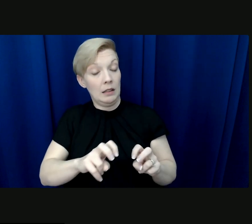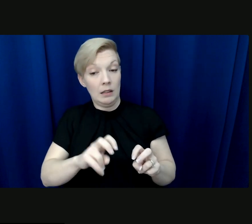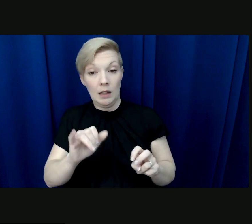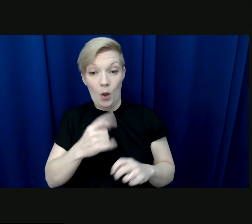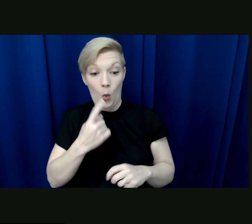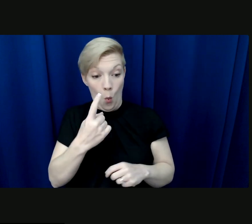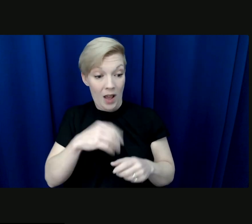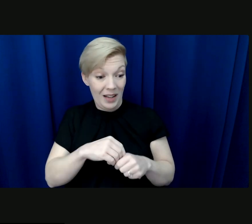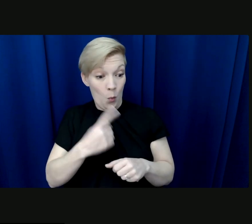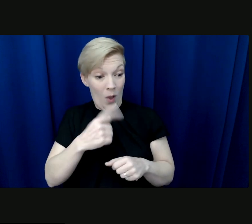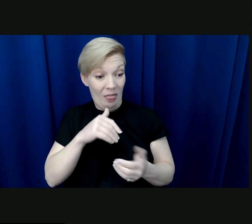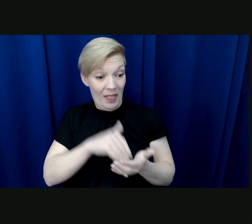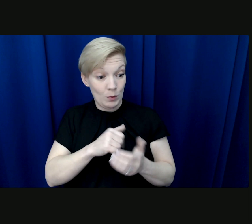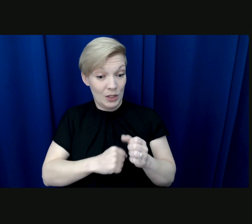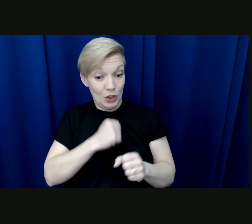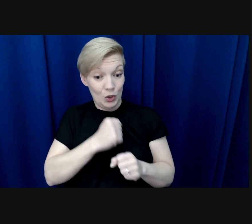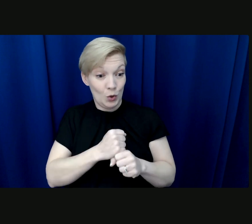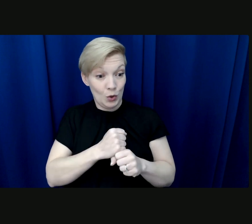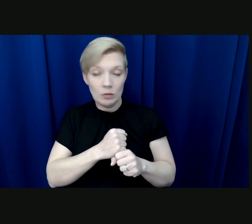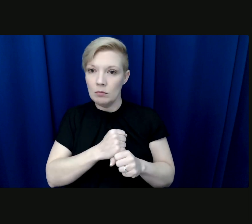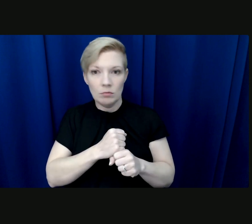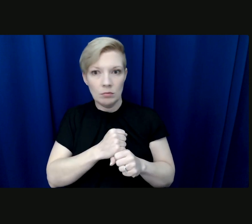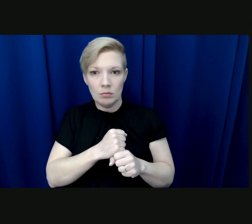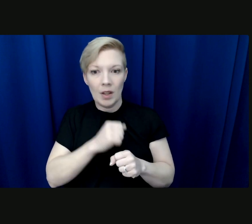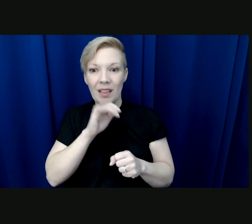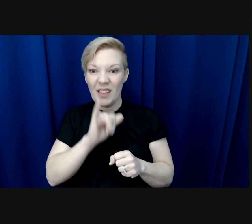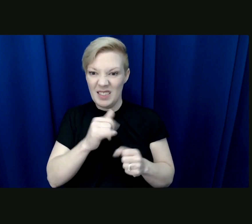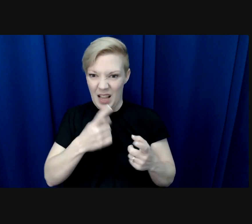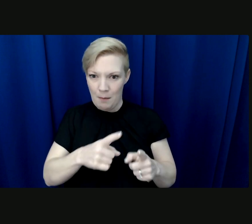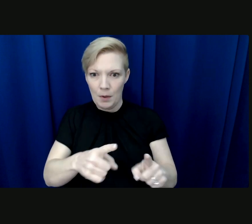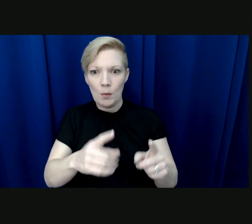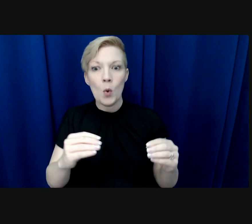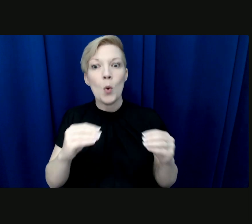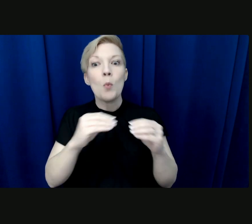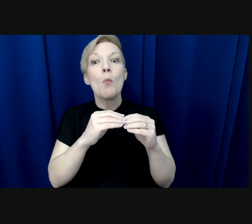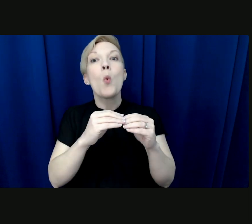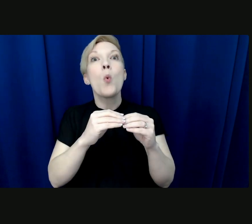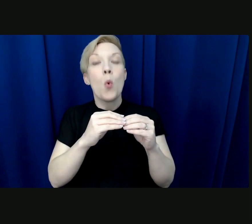but they're happening more frequently. So are they one in 1,000 anymore?